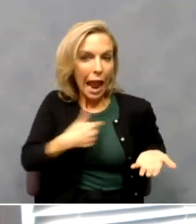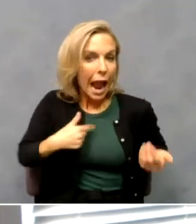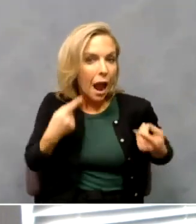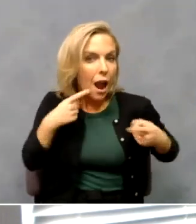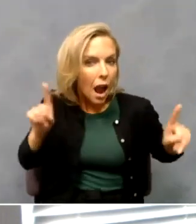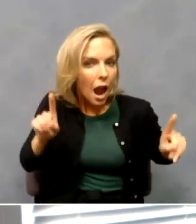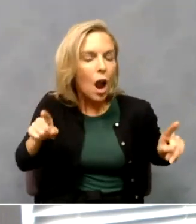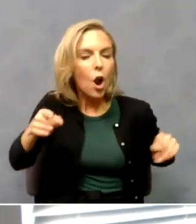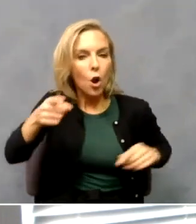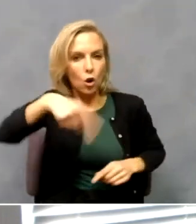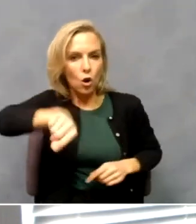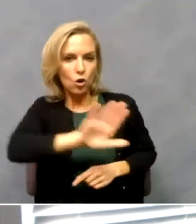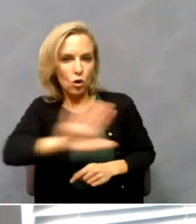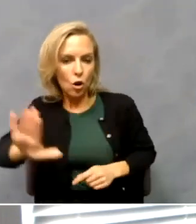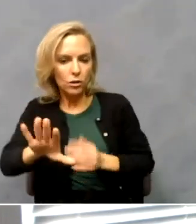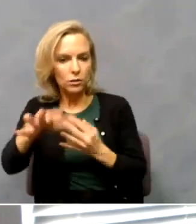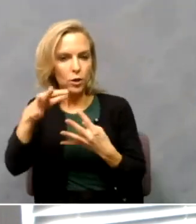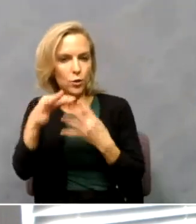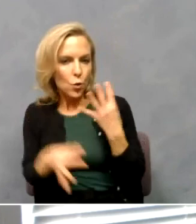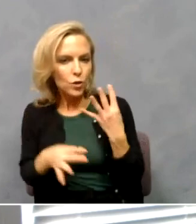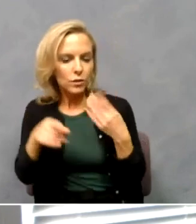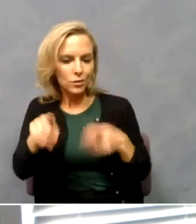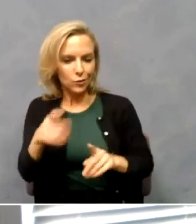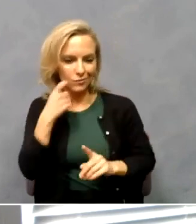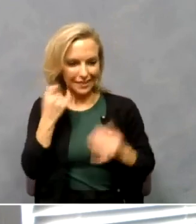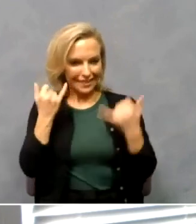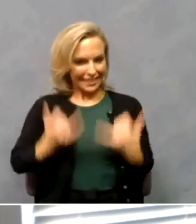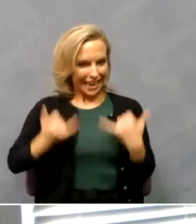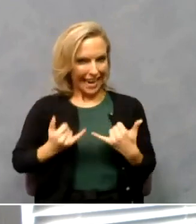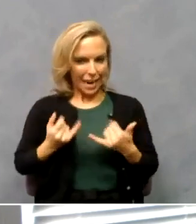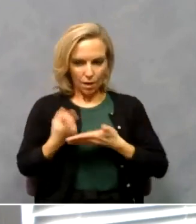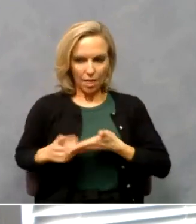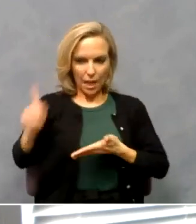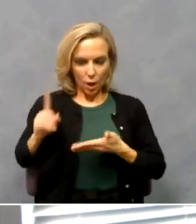days and the choices you make this week and through the New Year's holiday. So